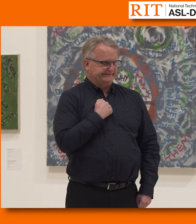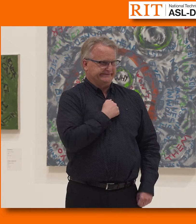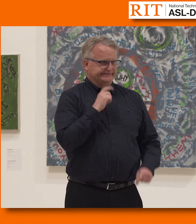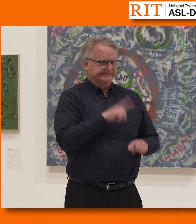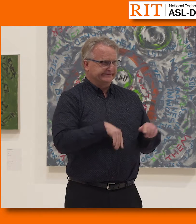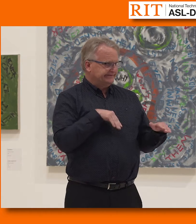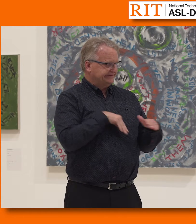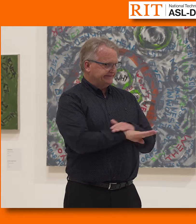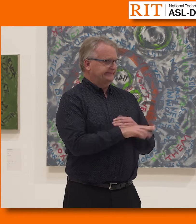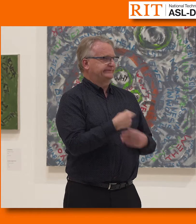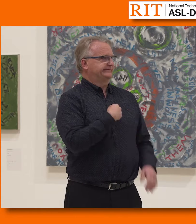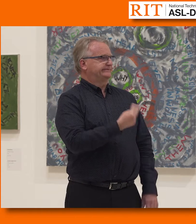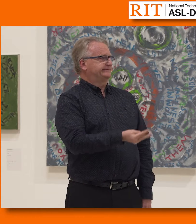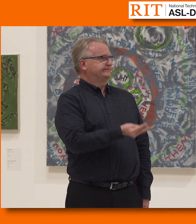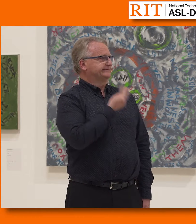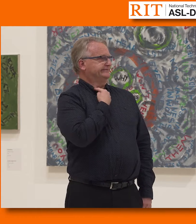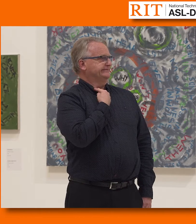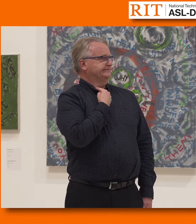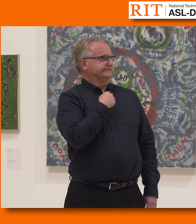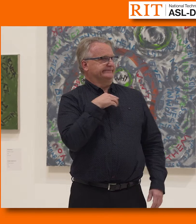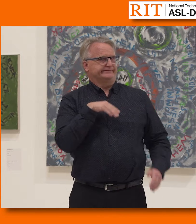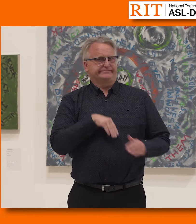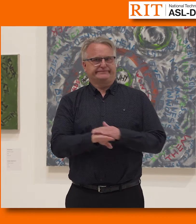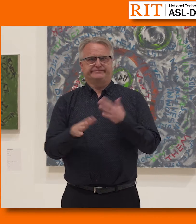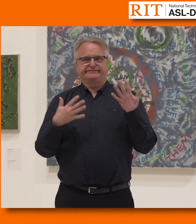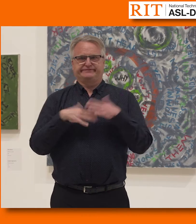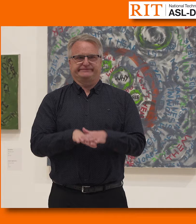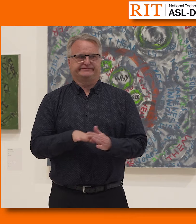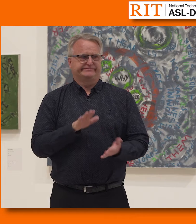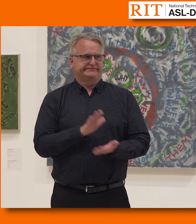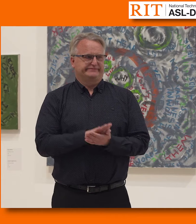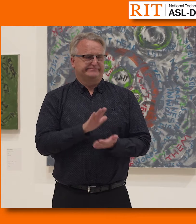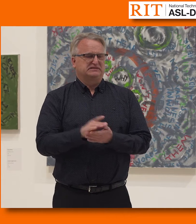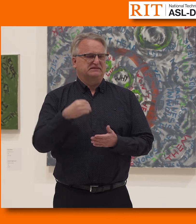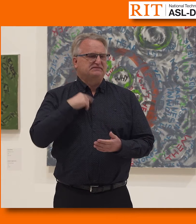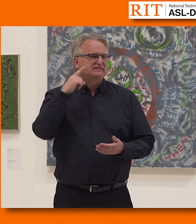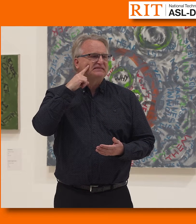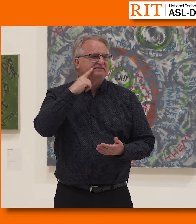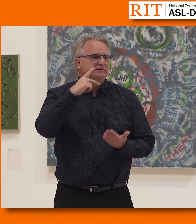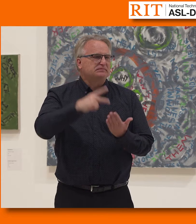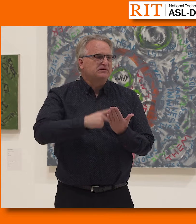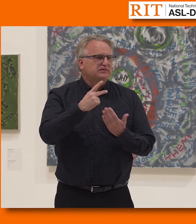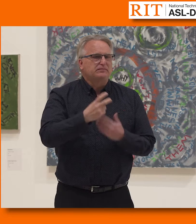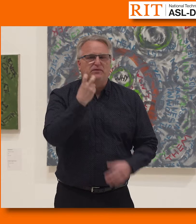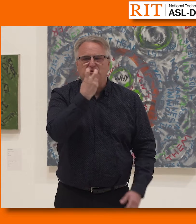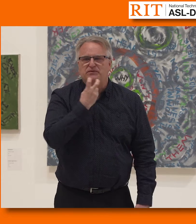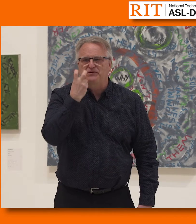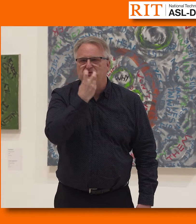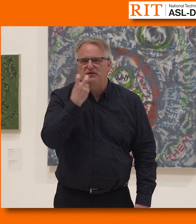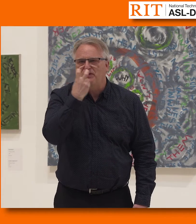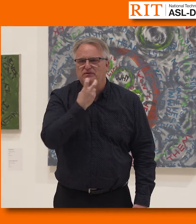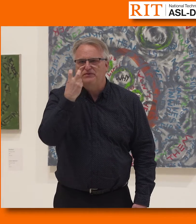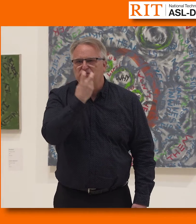And so, the schools were quite populated because we had so many Deaf students. The school for the Deaf was full, so, I was